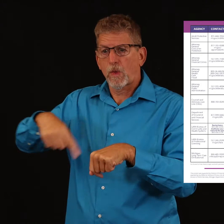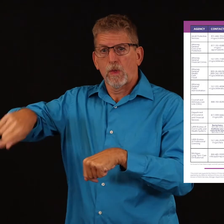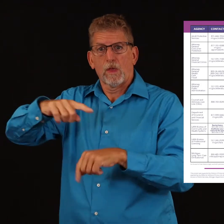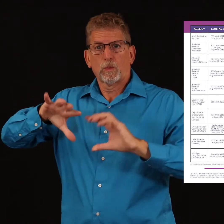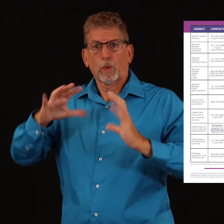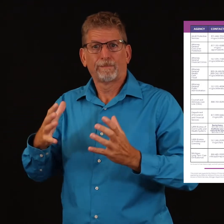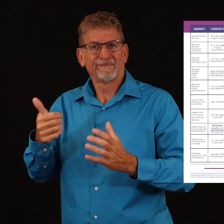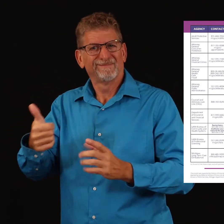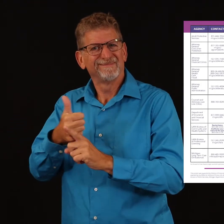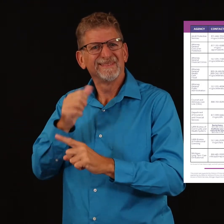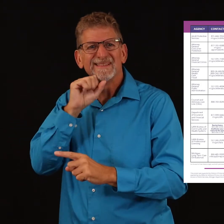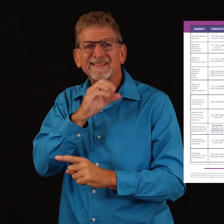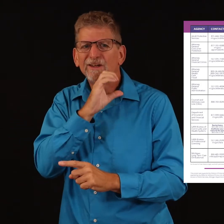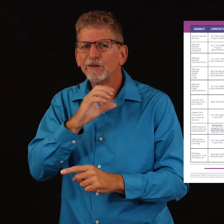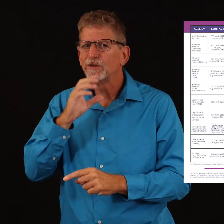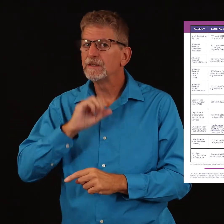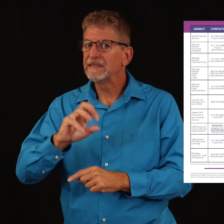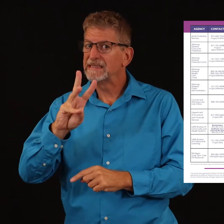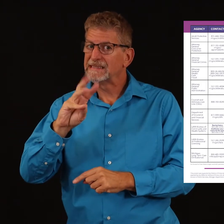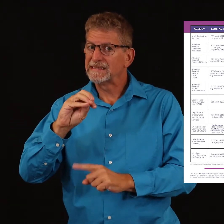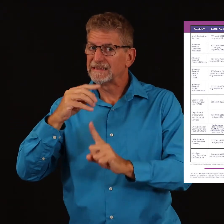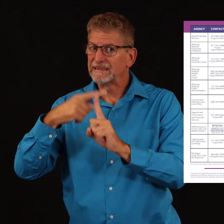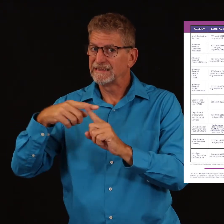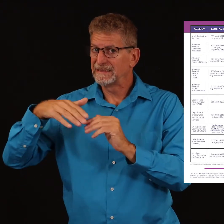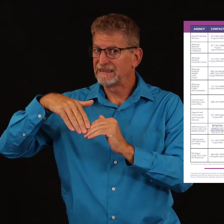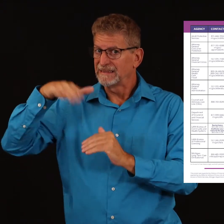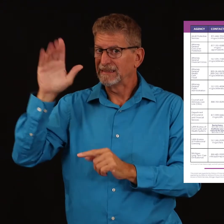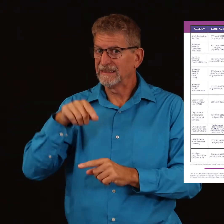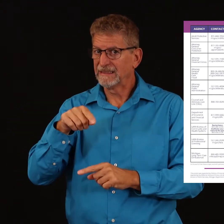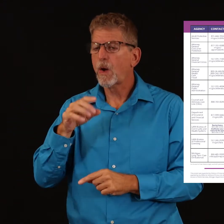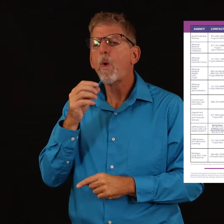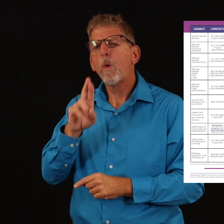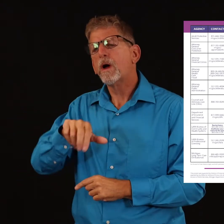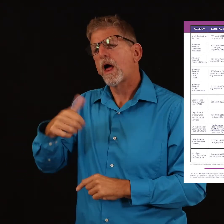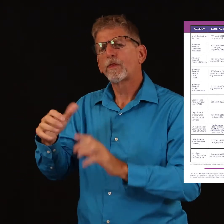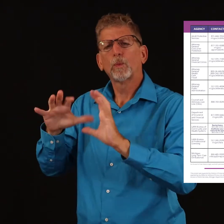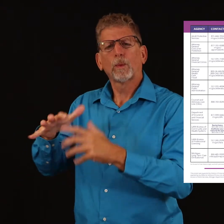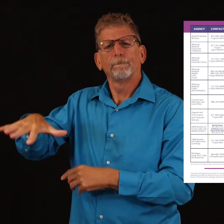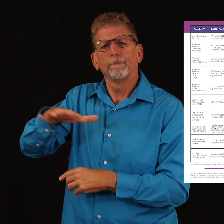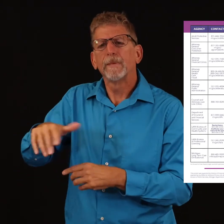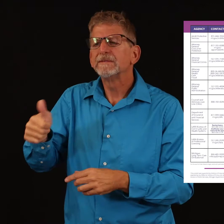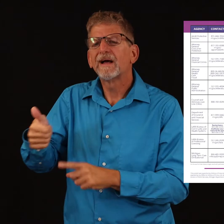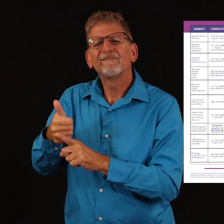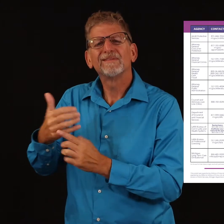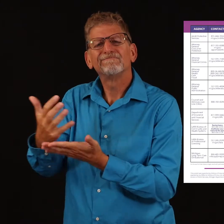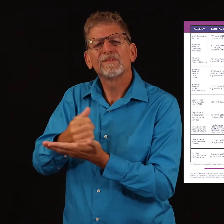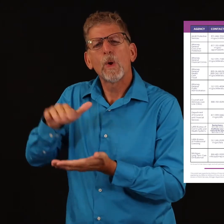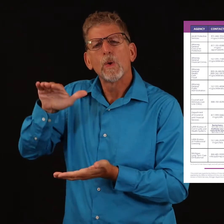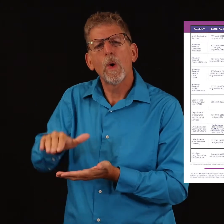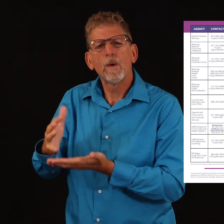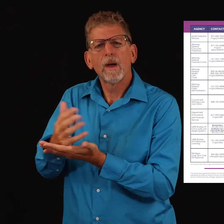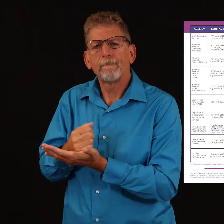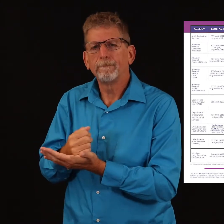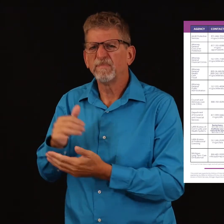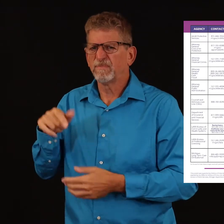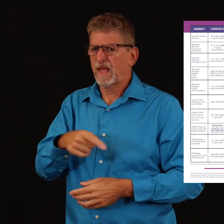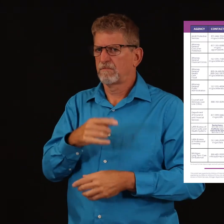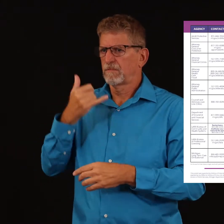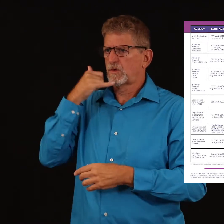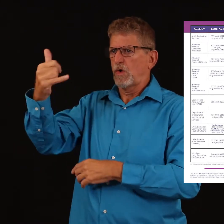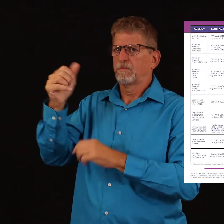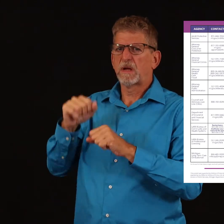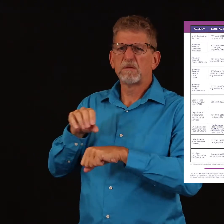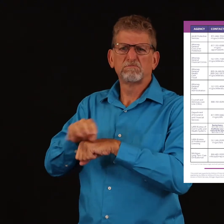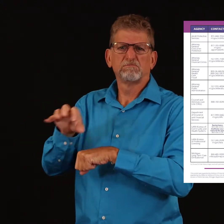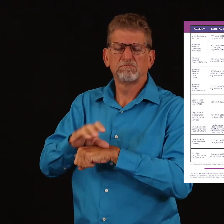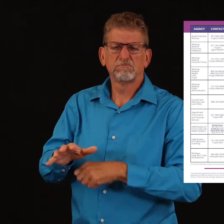for seniors (60+) and low income people.